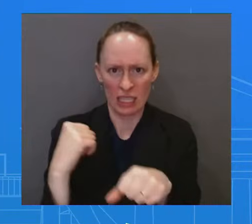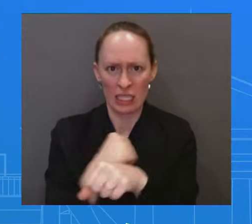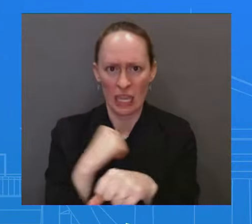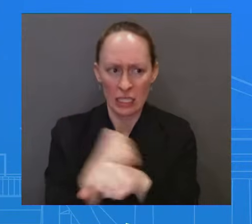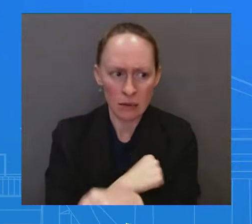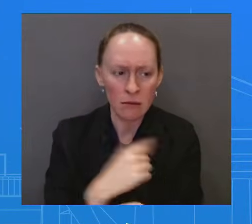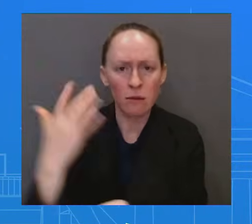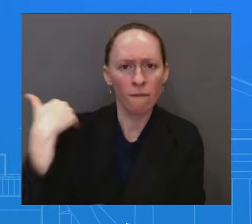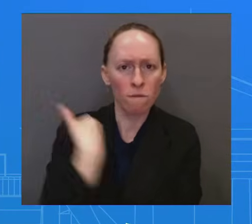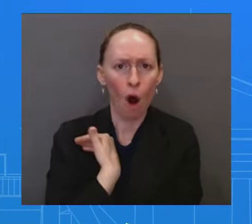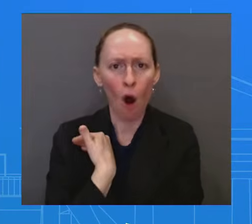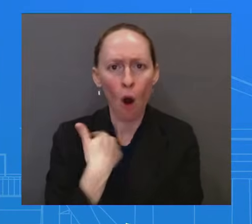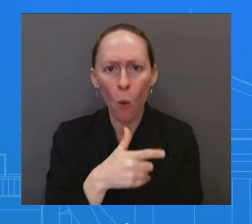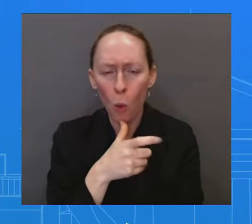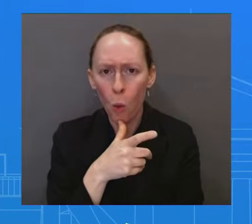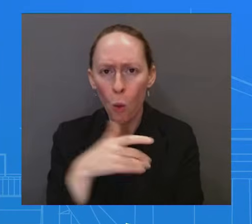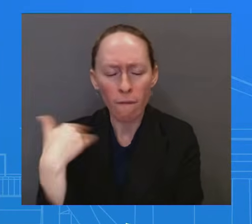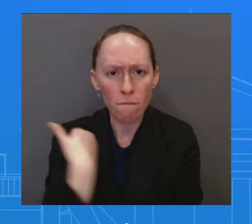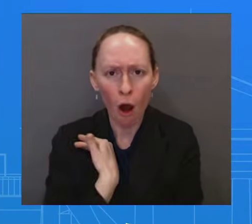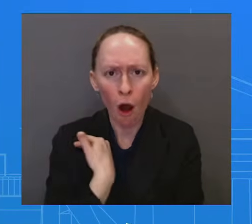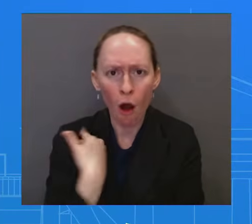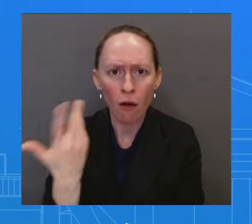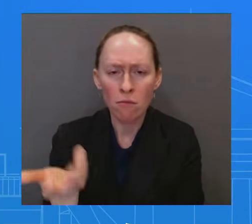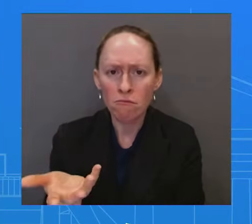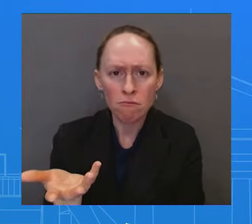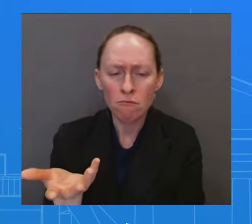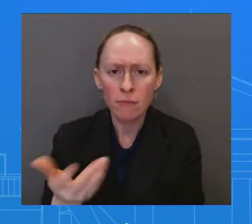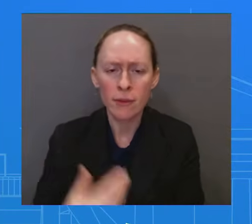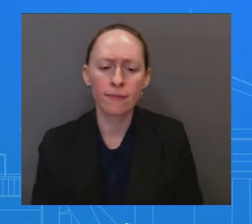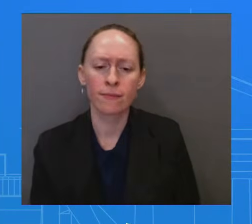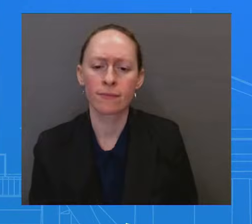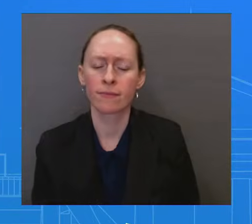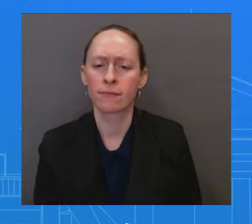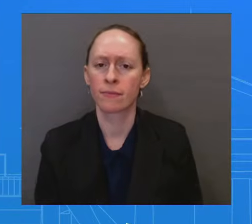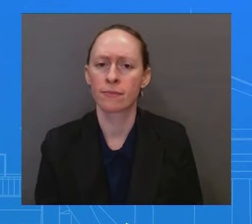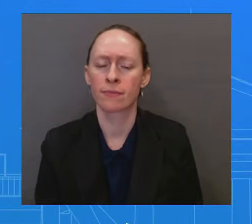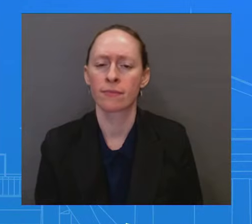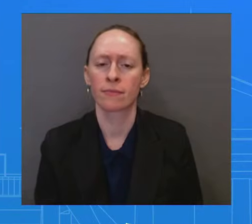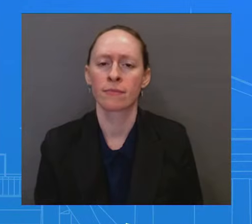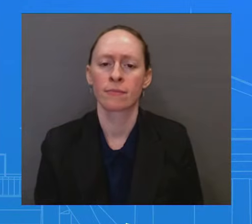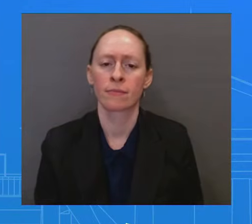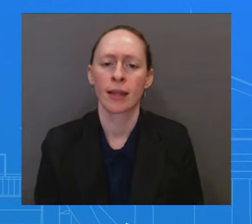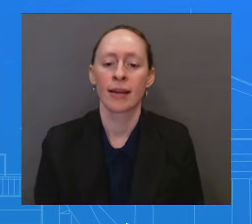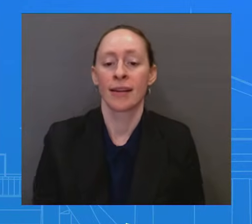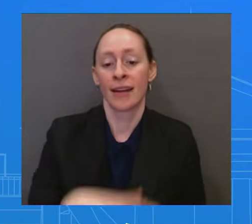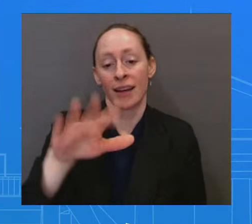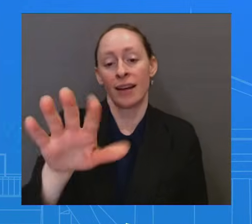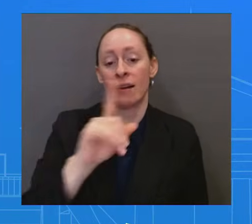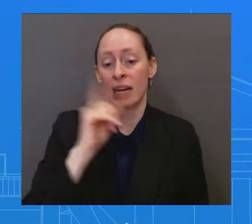Mr. Kirby: Well, we're certainly not -- not in a position to dispute those numbers or that -- or that -- that assessment.